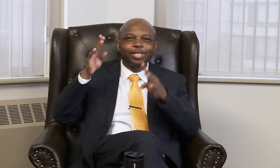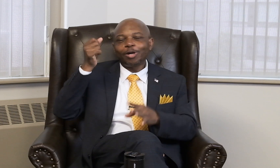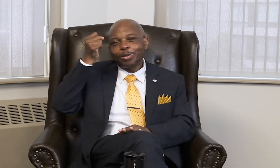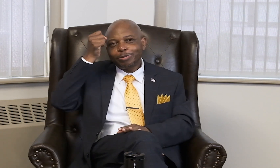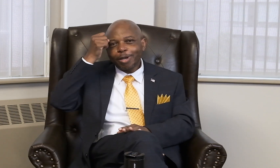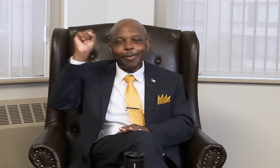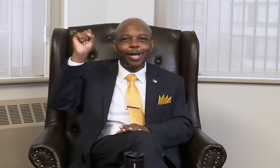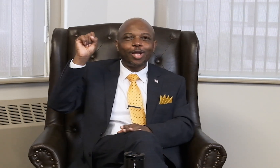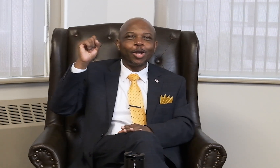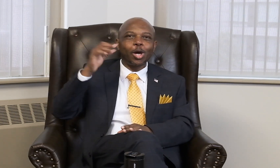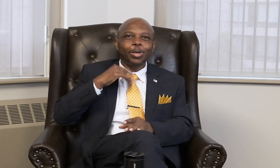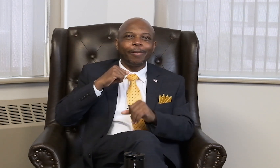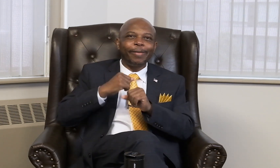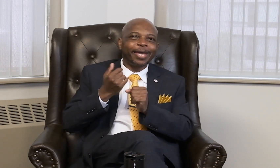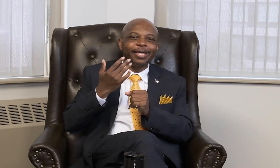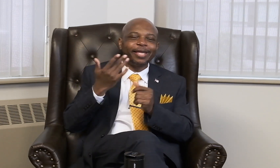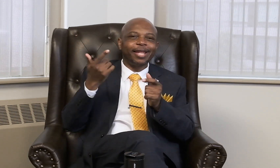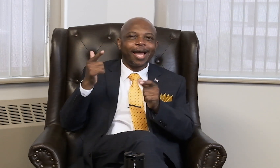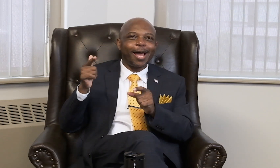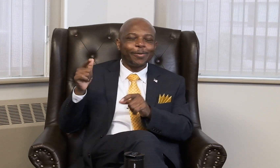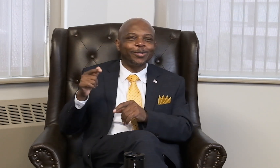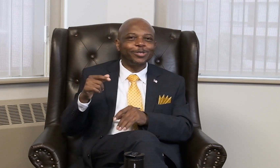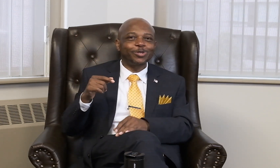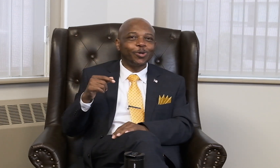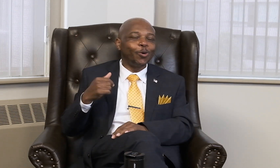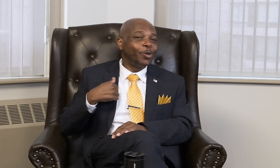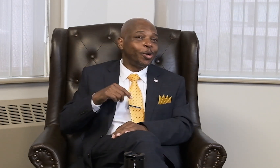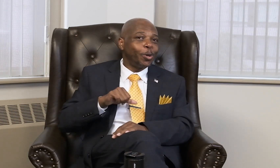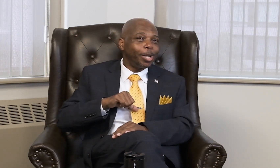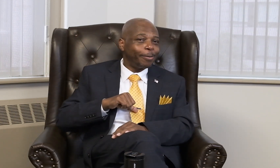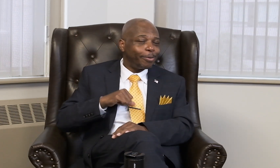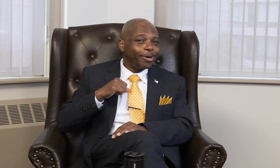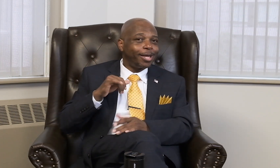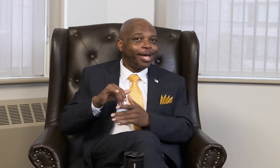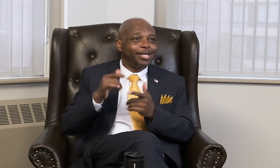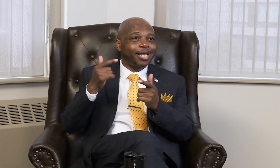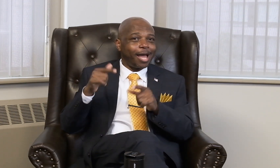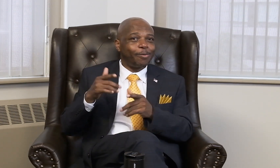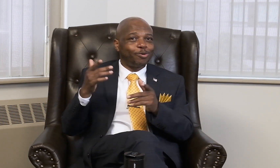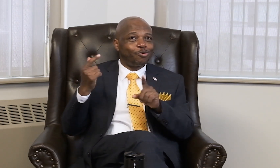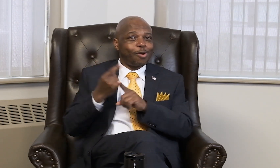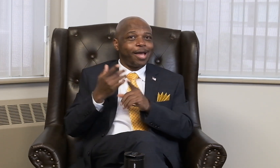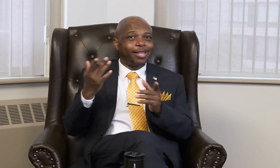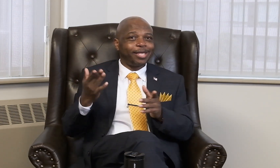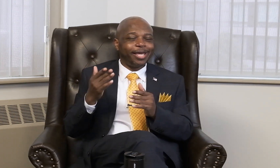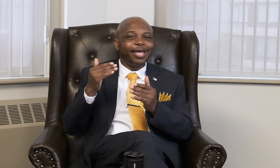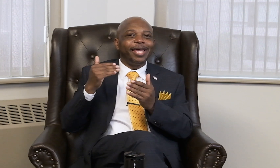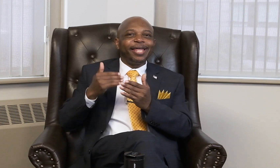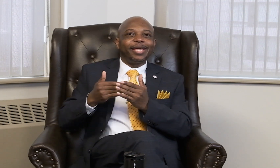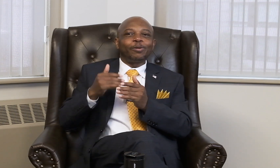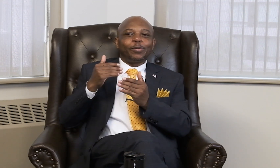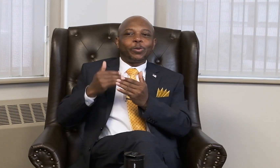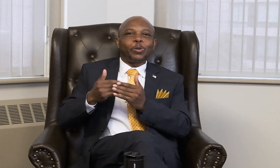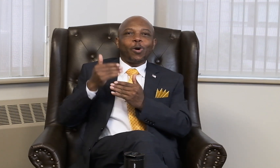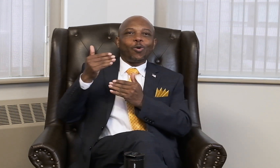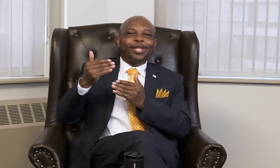of innovation, and of progression to make things happen. I’m proud to also say that Disability